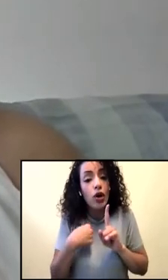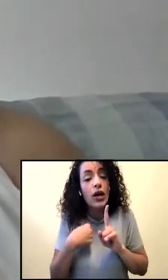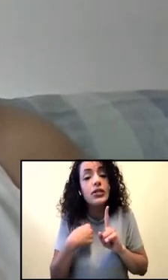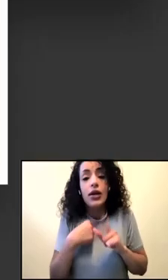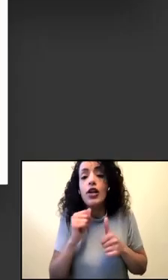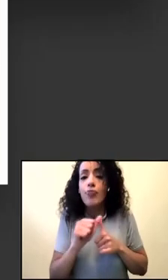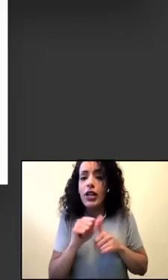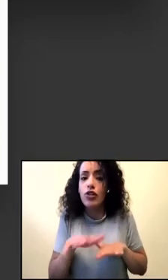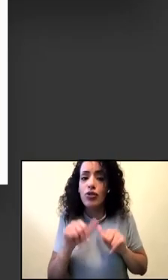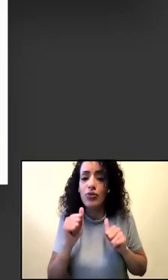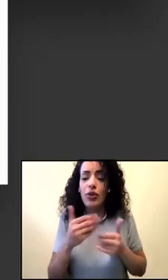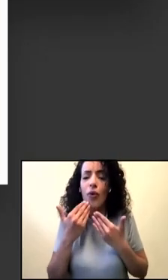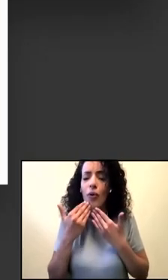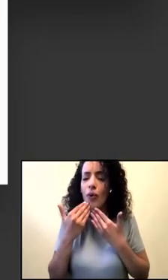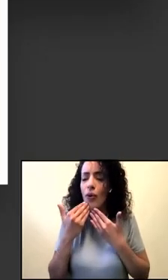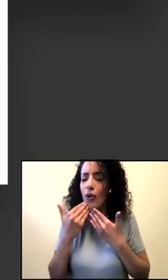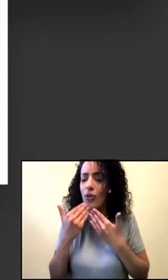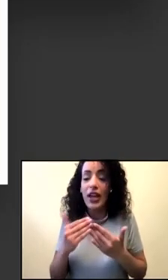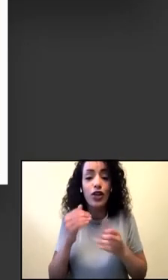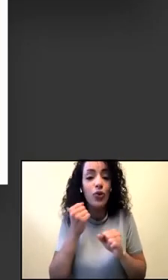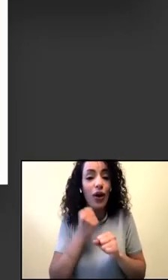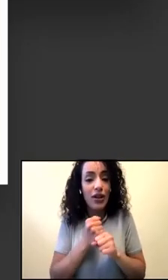Thank you so much Aanchal. And Asma I'll pass on to you.